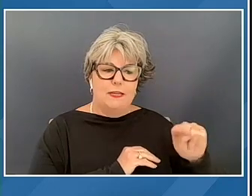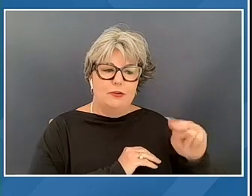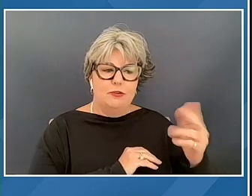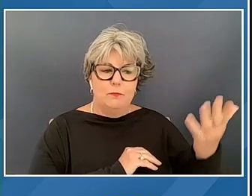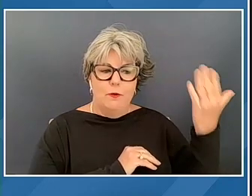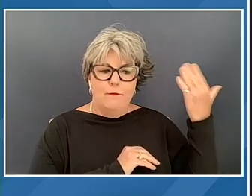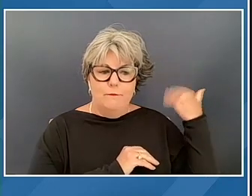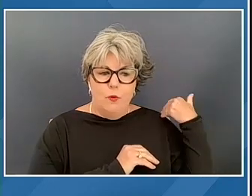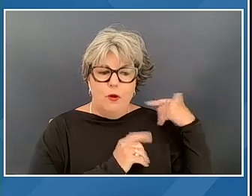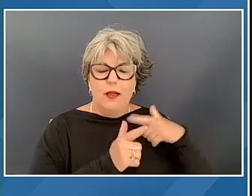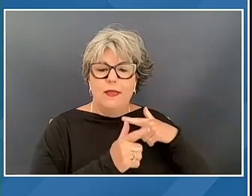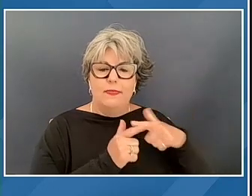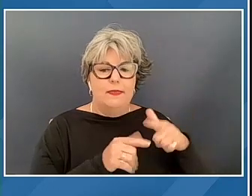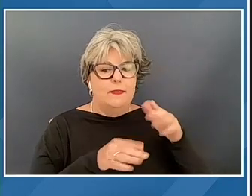not have increased in the first place.